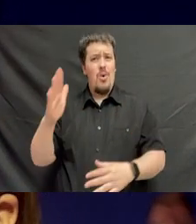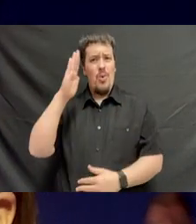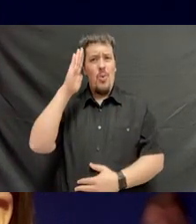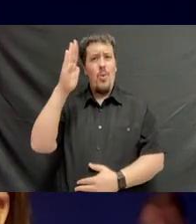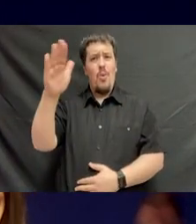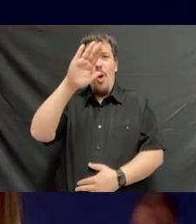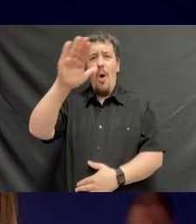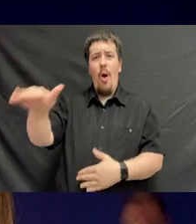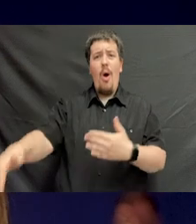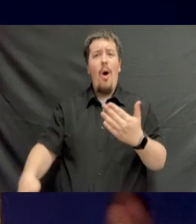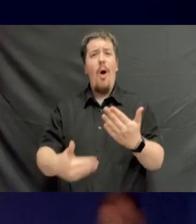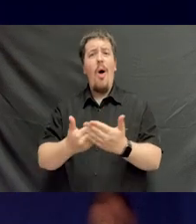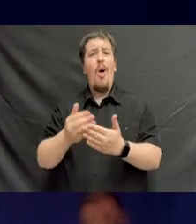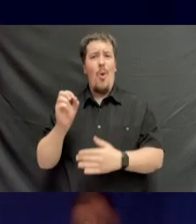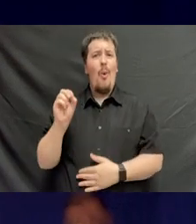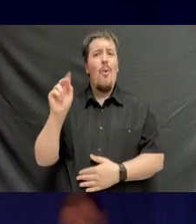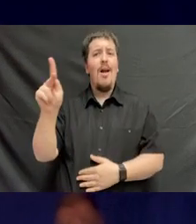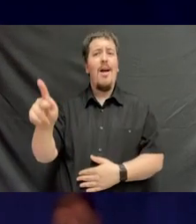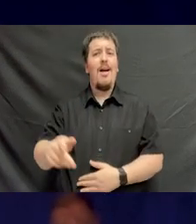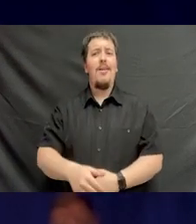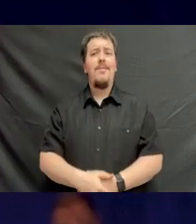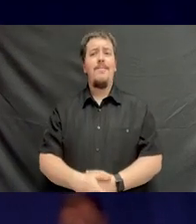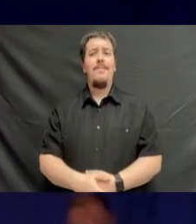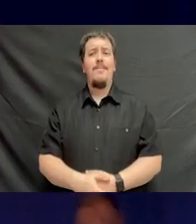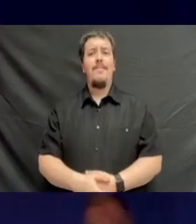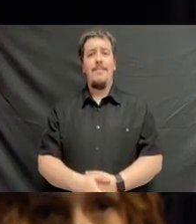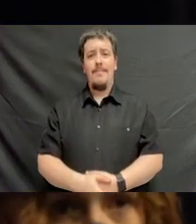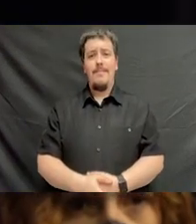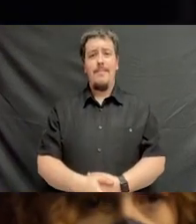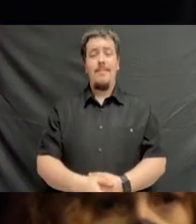It's gonna be okay